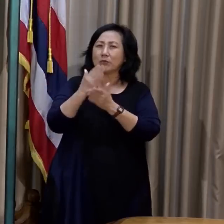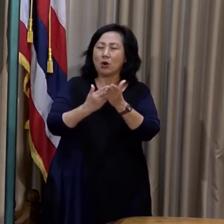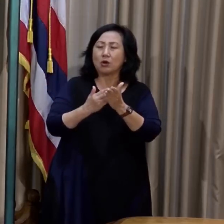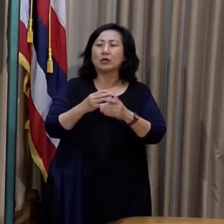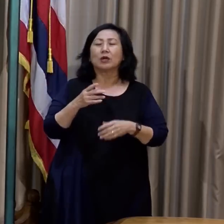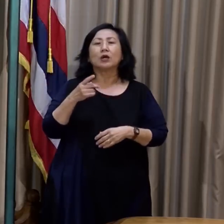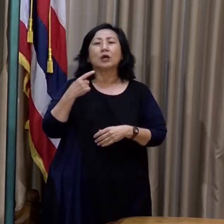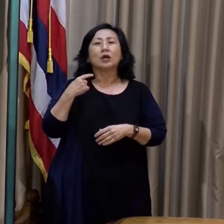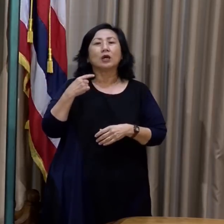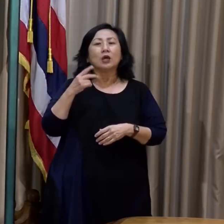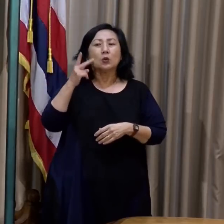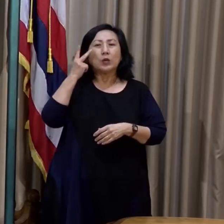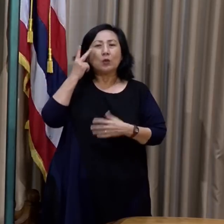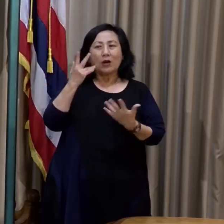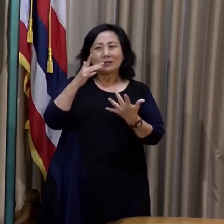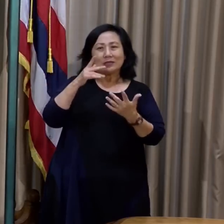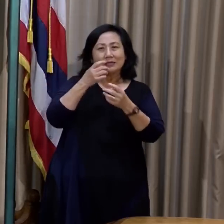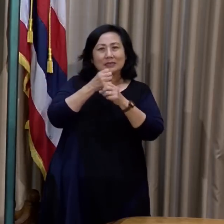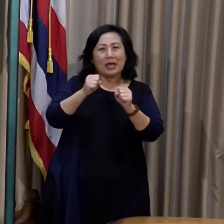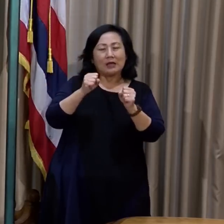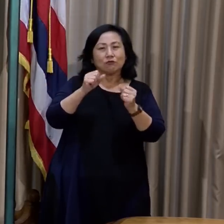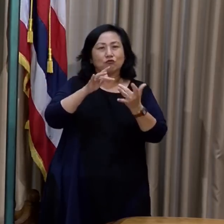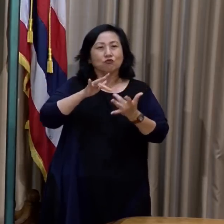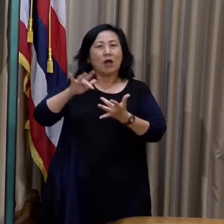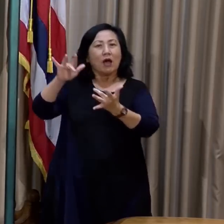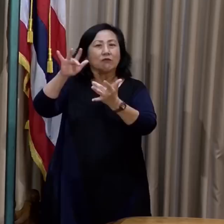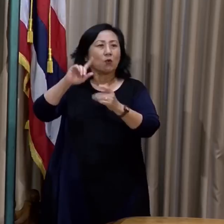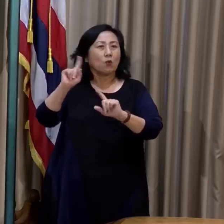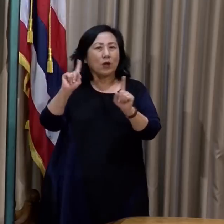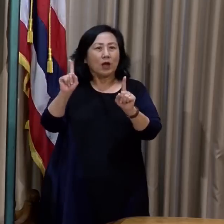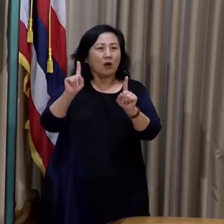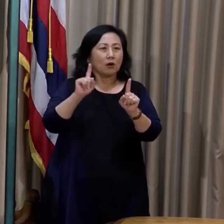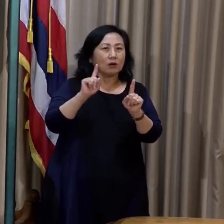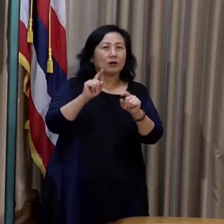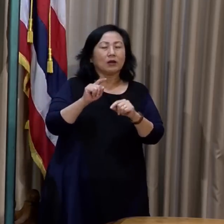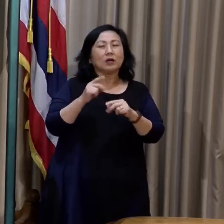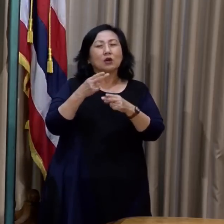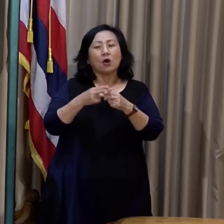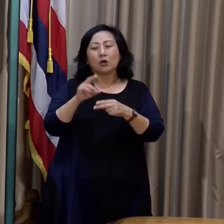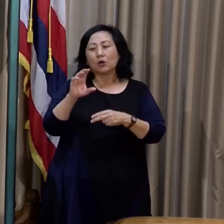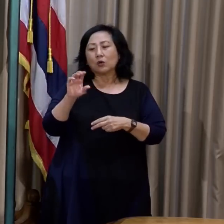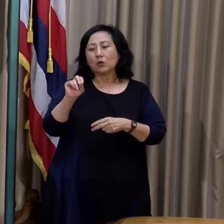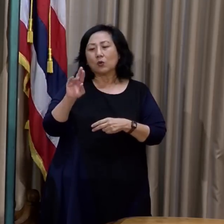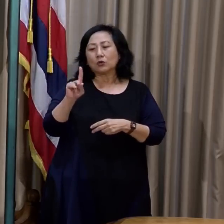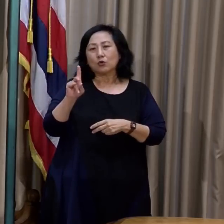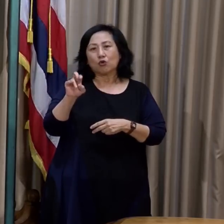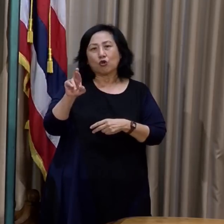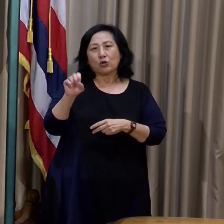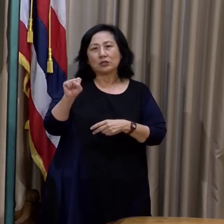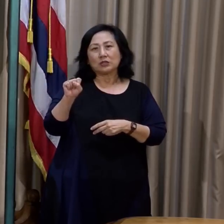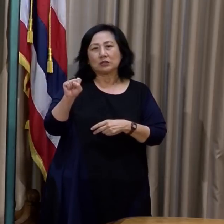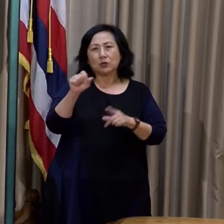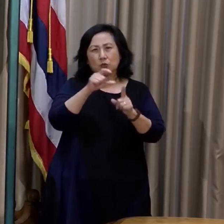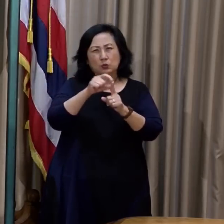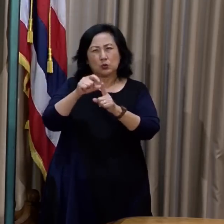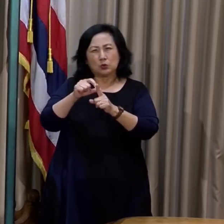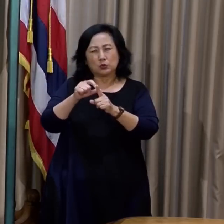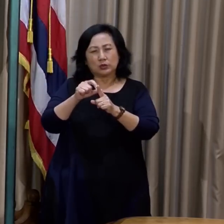AND HEALTH SCREENING. WE WILL BE TESTING, AND TESTING IS A KEY COMPONENT. WE WILL BE LOOKING AT SAFE